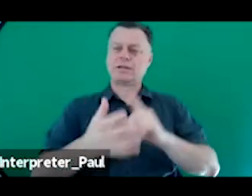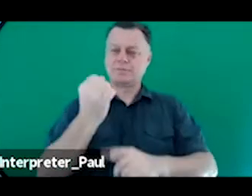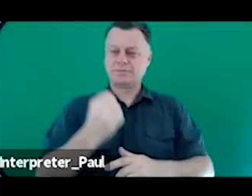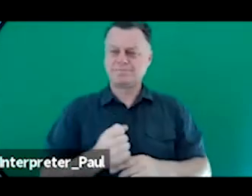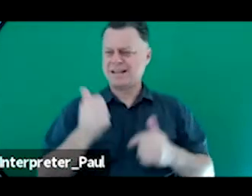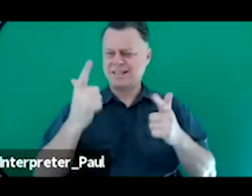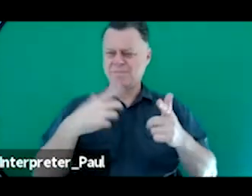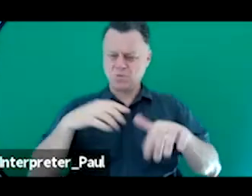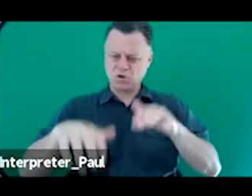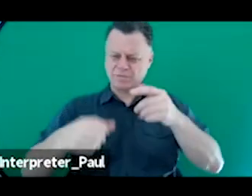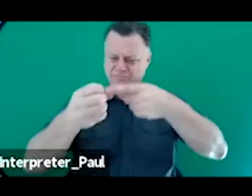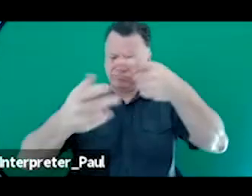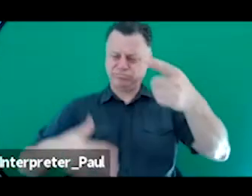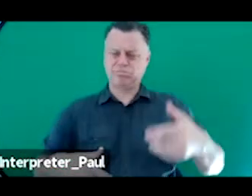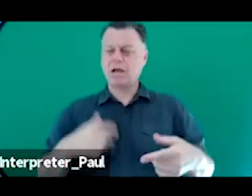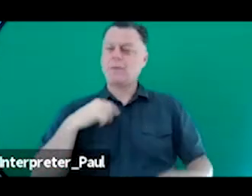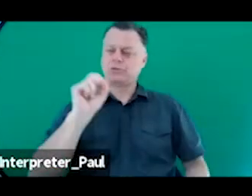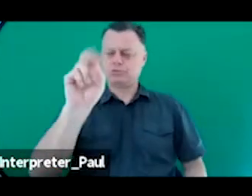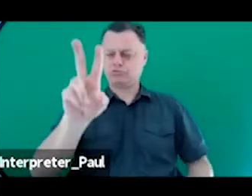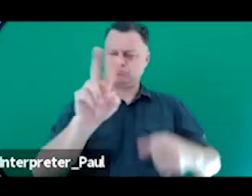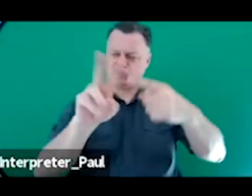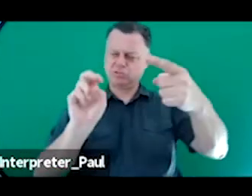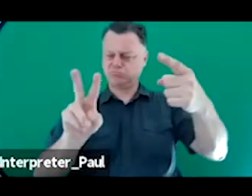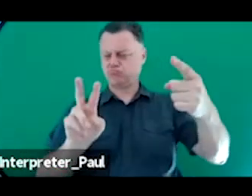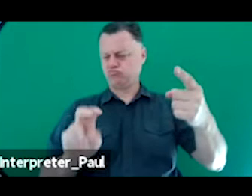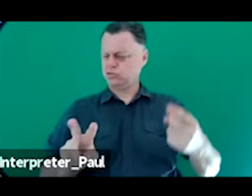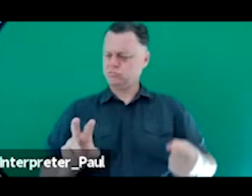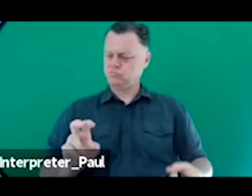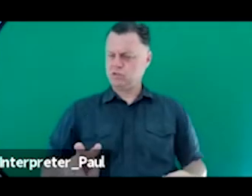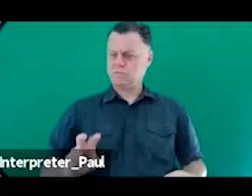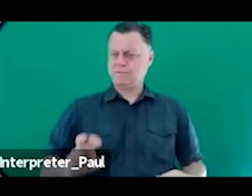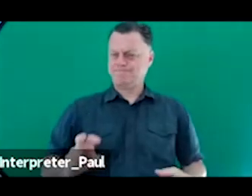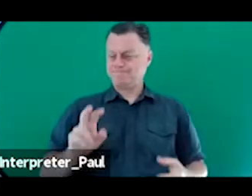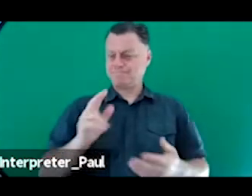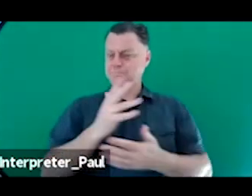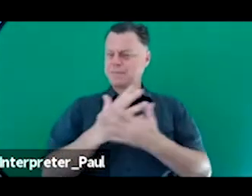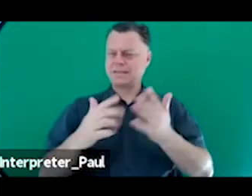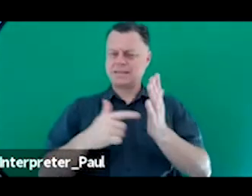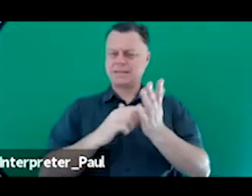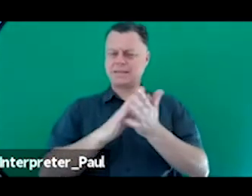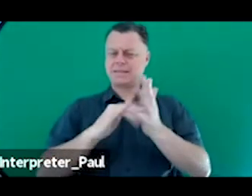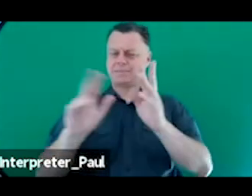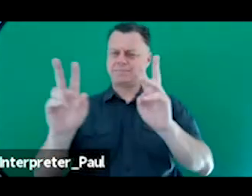more here. I will skip down a couple of bits here. Because I'm seeing a lot of themes, not one size